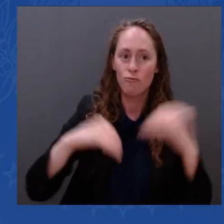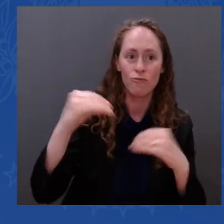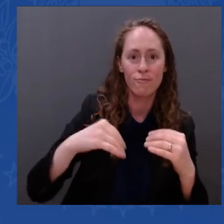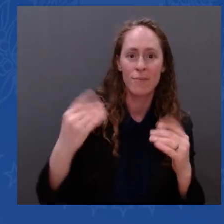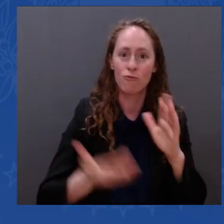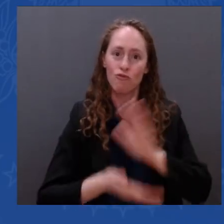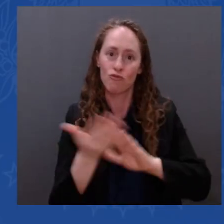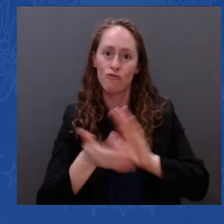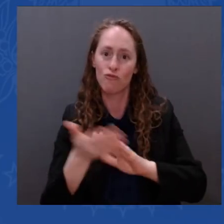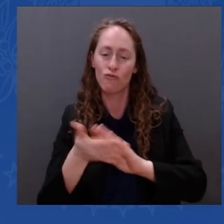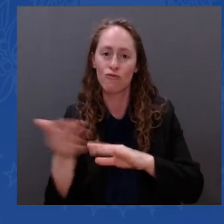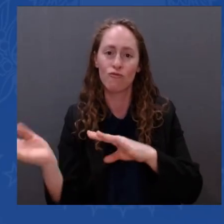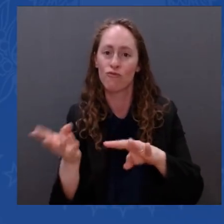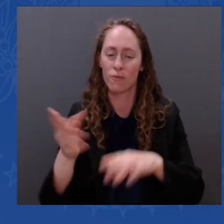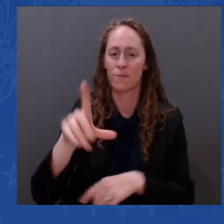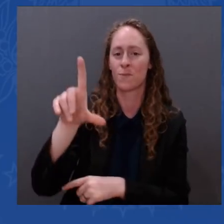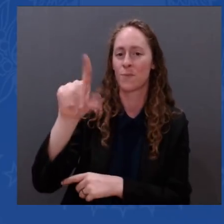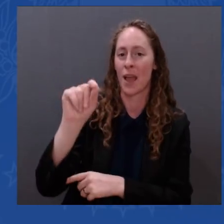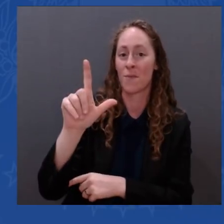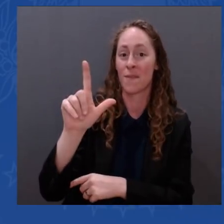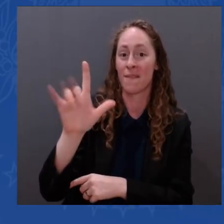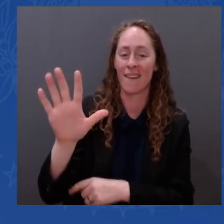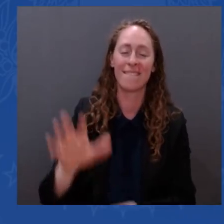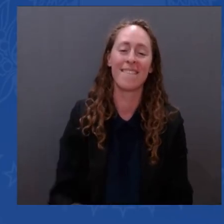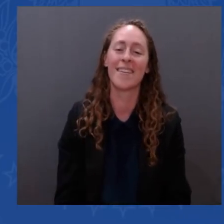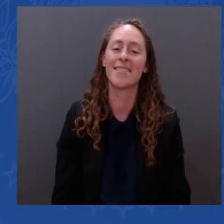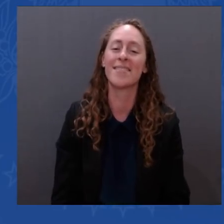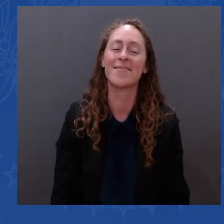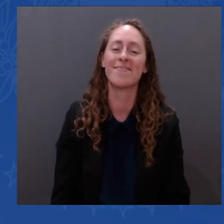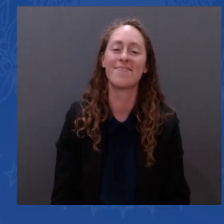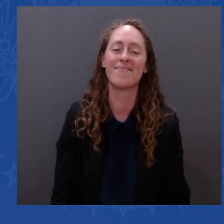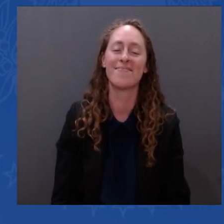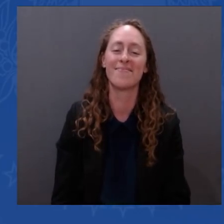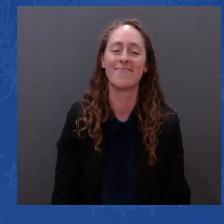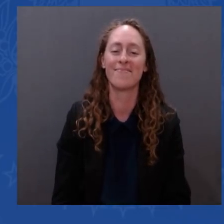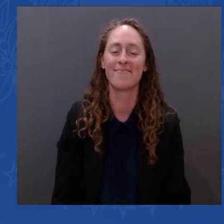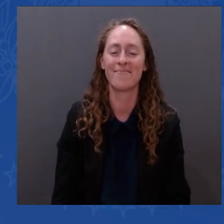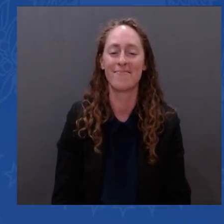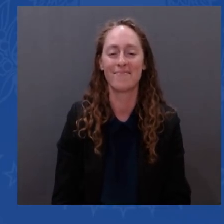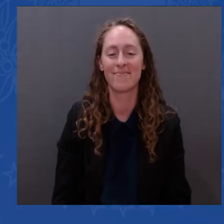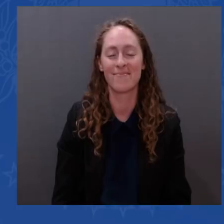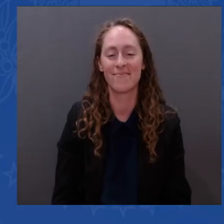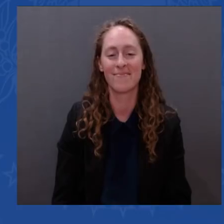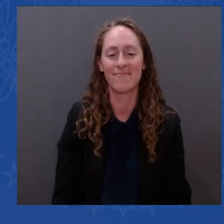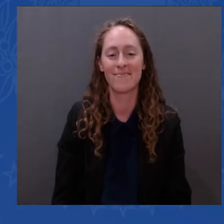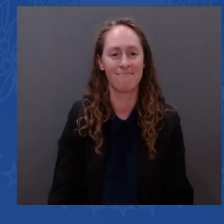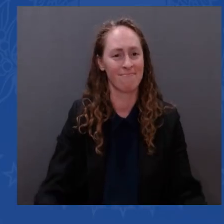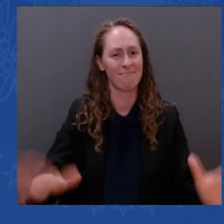it means economic opportunity for an awful lot of Americans. And I want to commend my friends